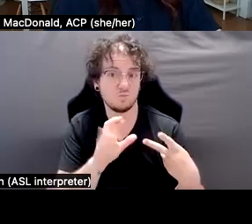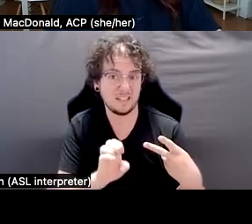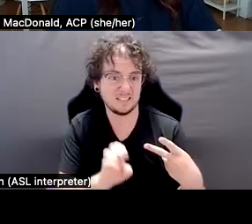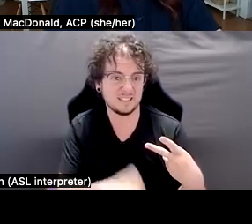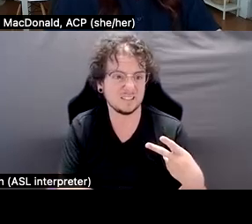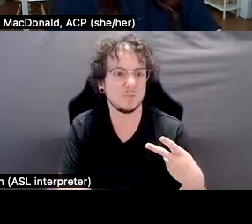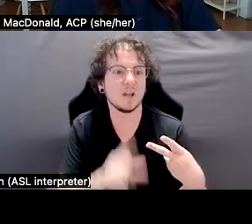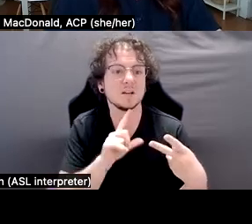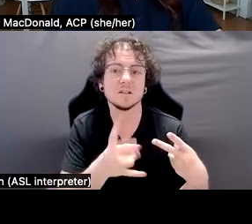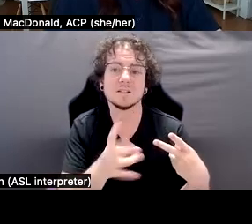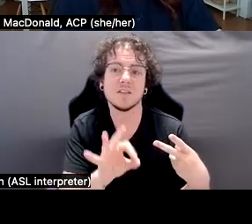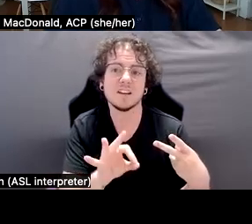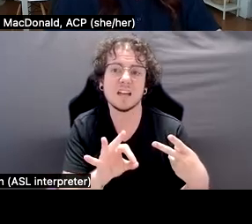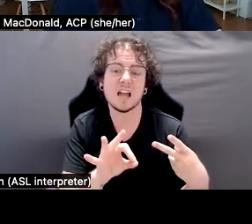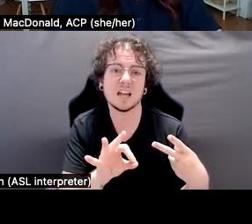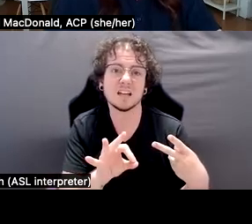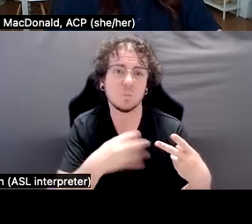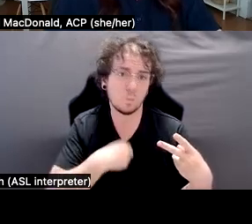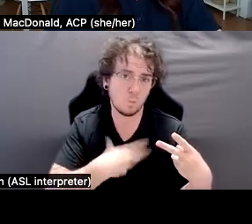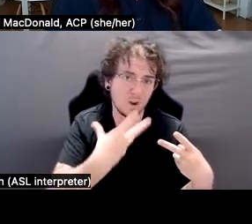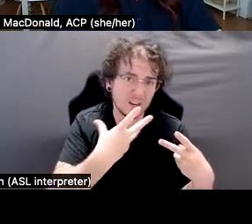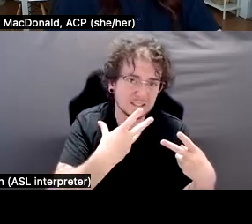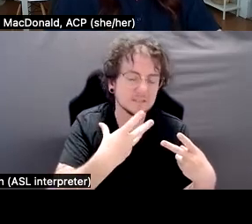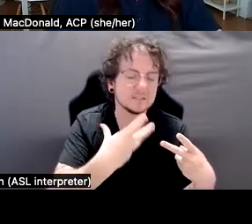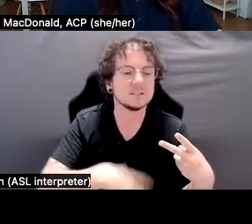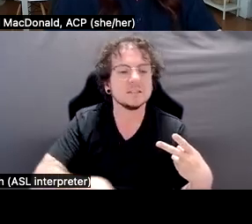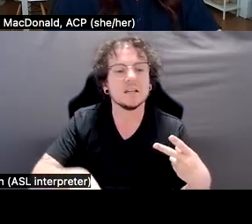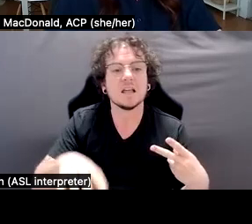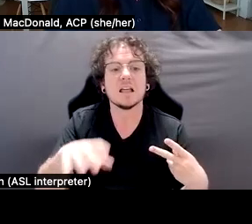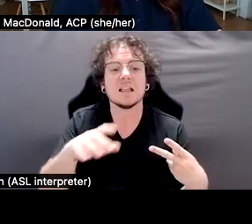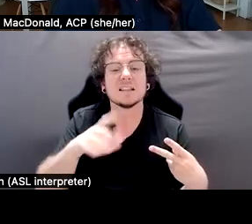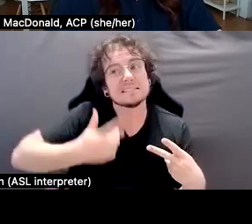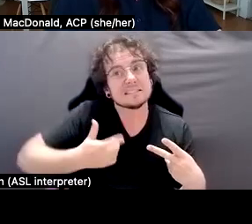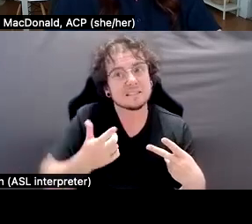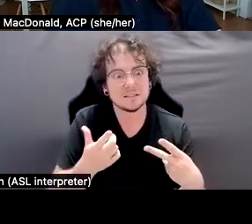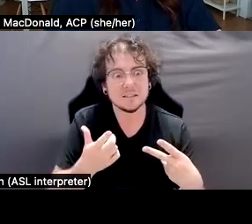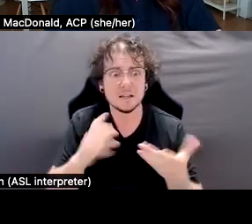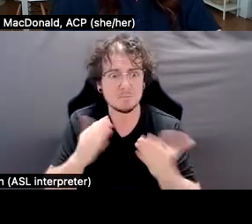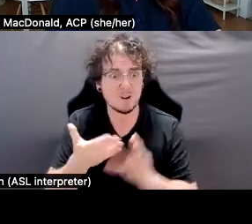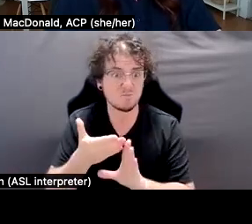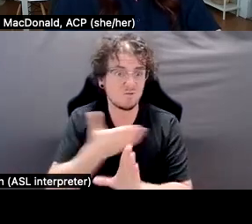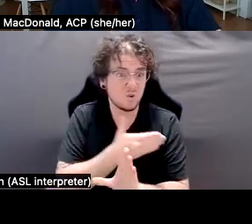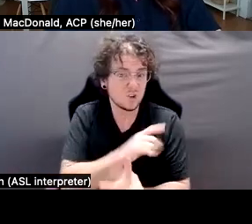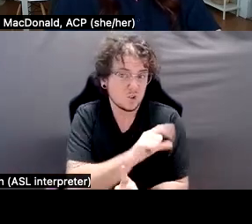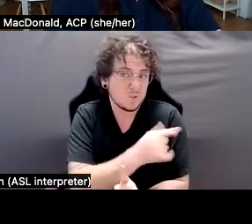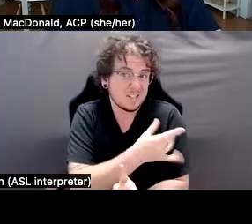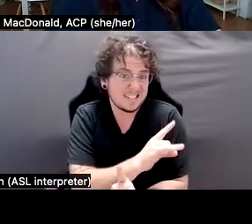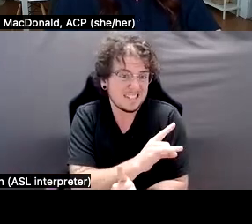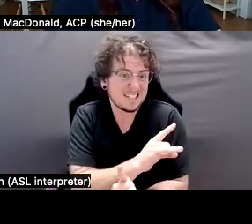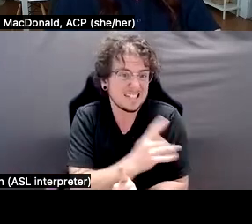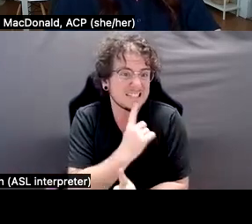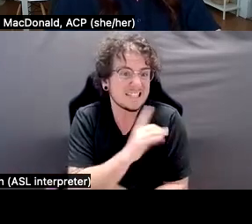which is a bit more diverse compared to the 87% that identified as white in 2018 but is actually